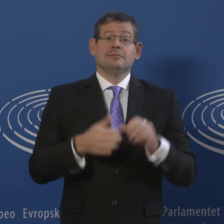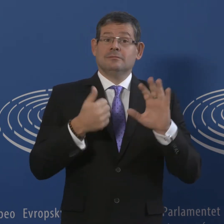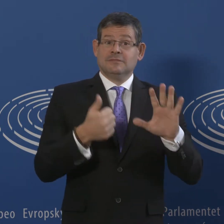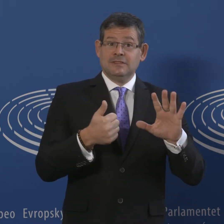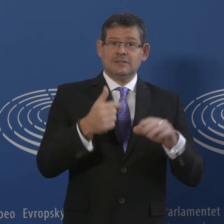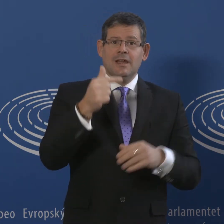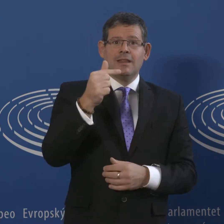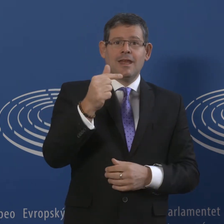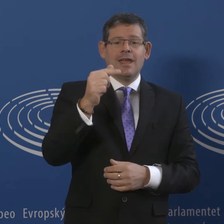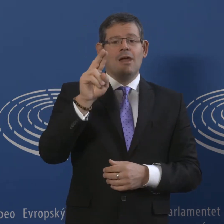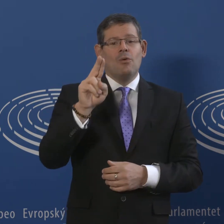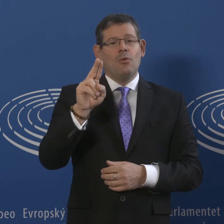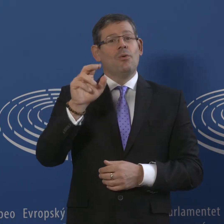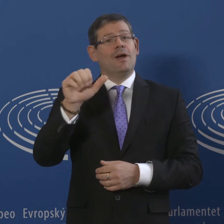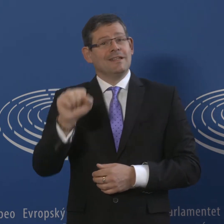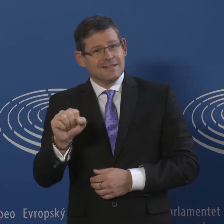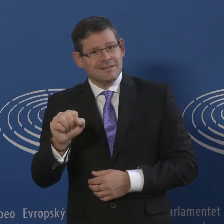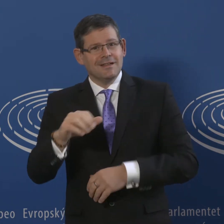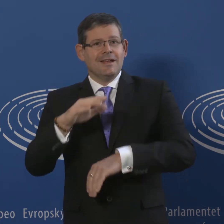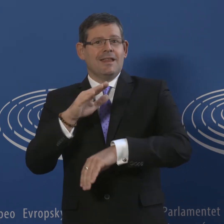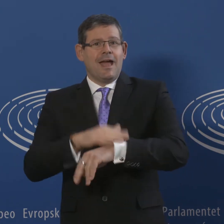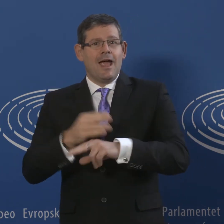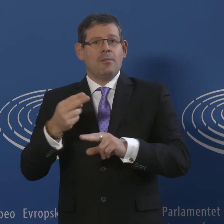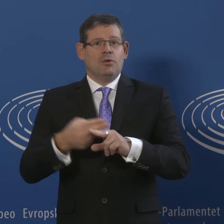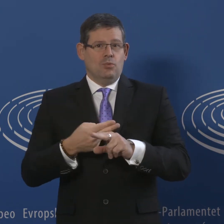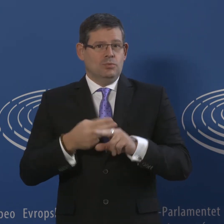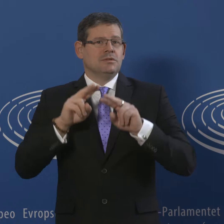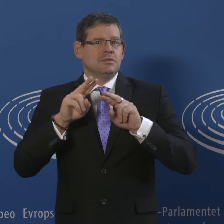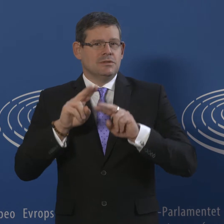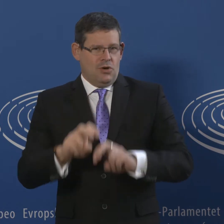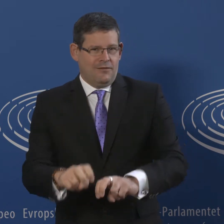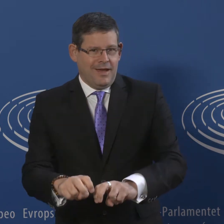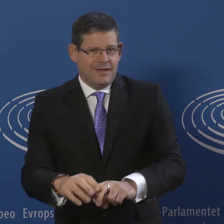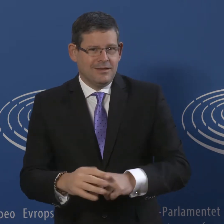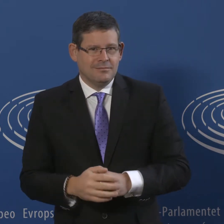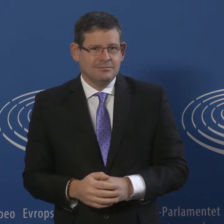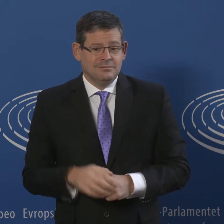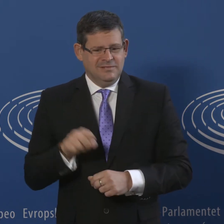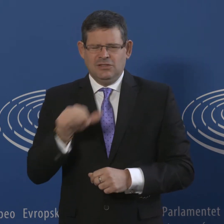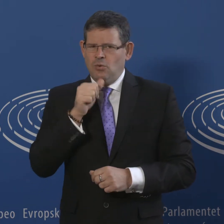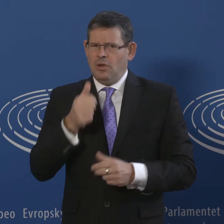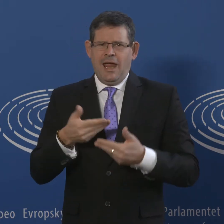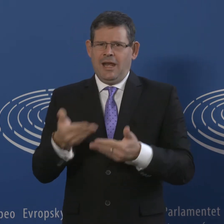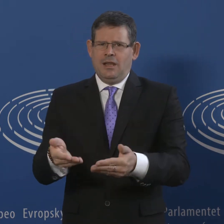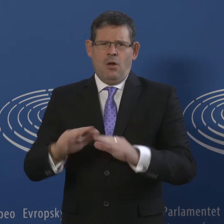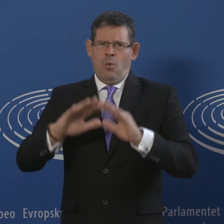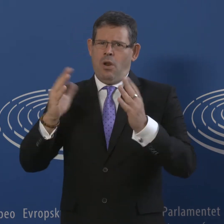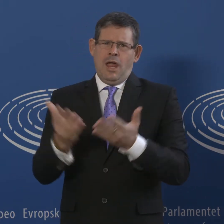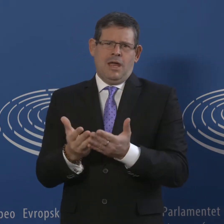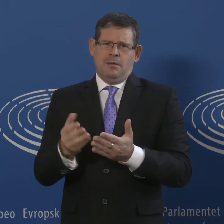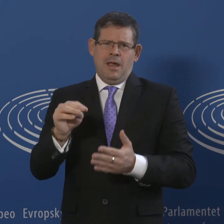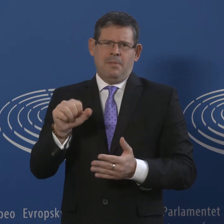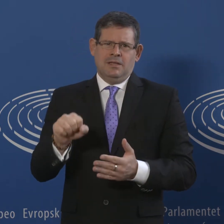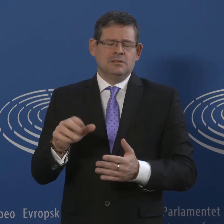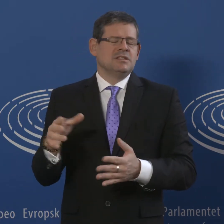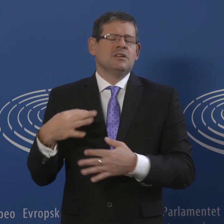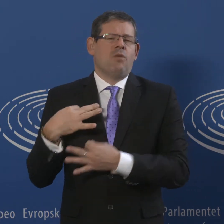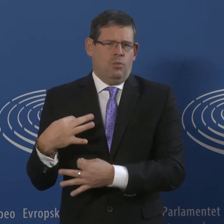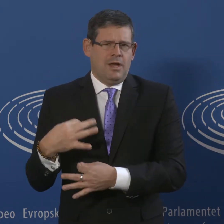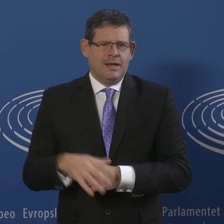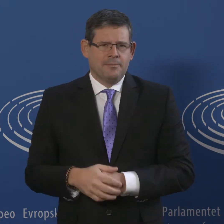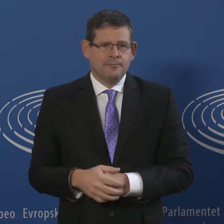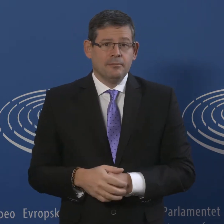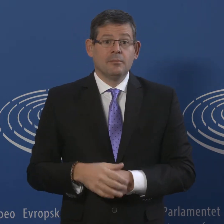TUS - Time Use Survey (not carried out in all MS, voluntary nature)